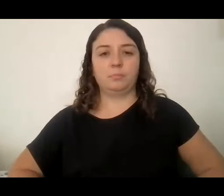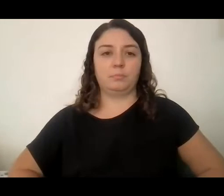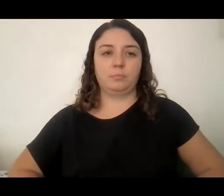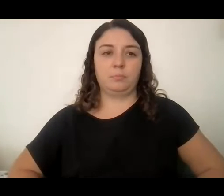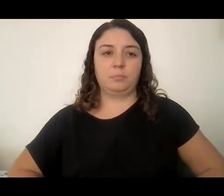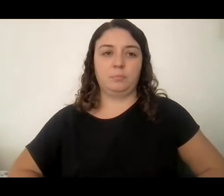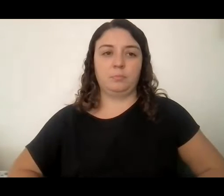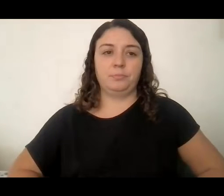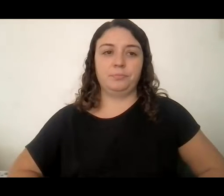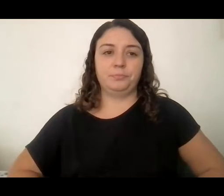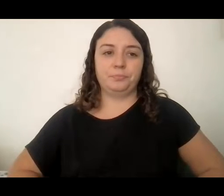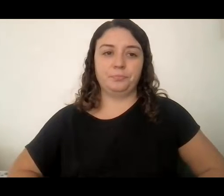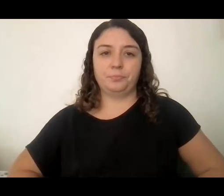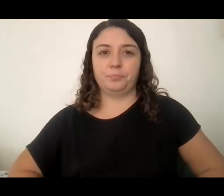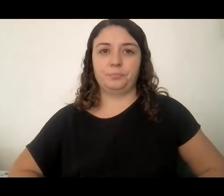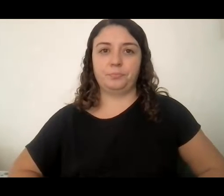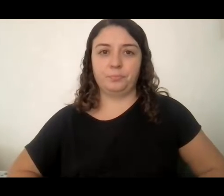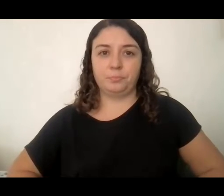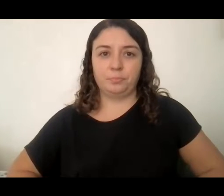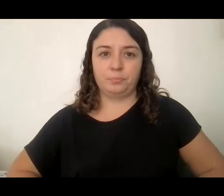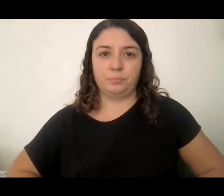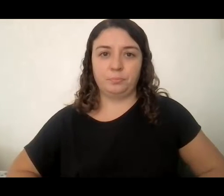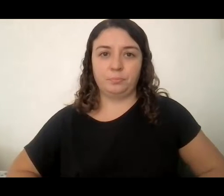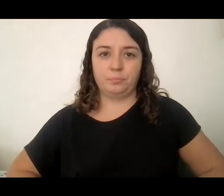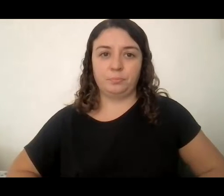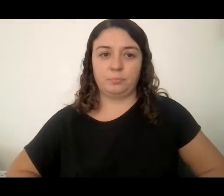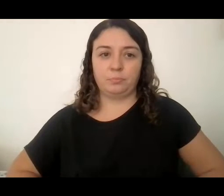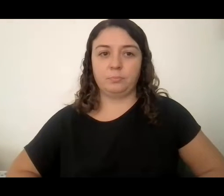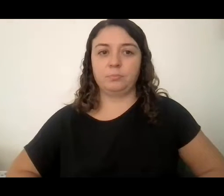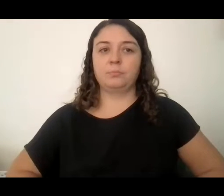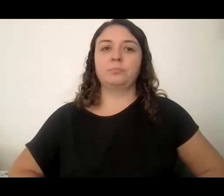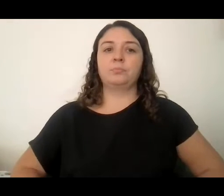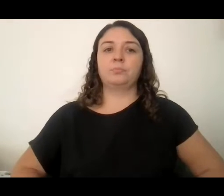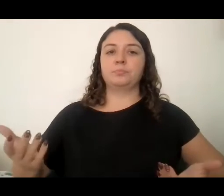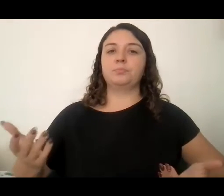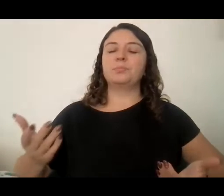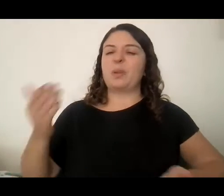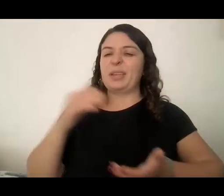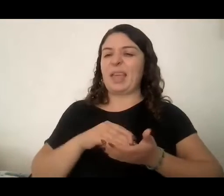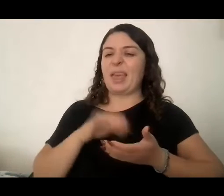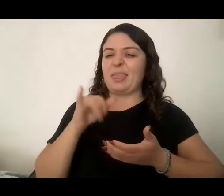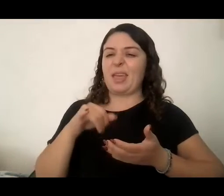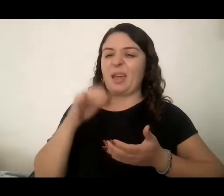So I have mentioned this particular concept a couple times now, this idea of a work review. So